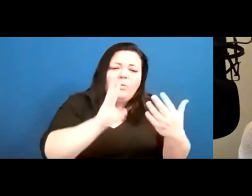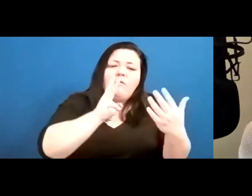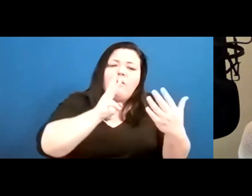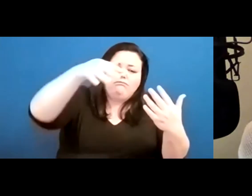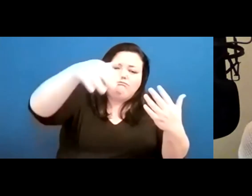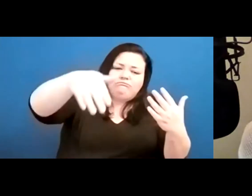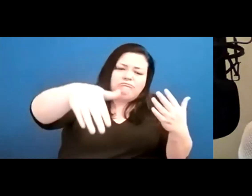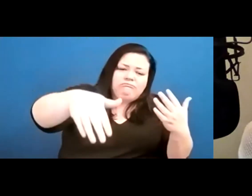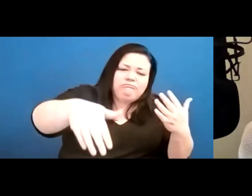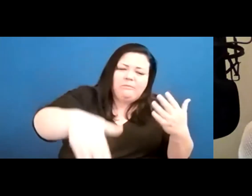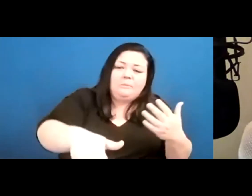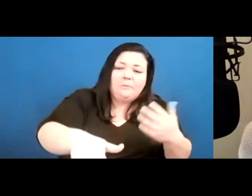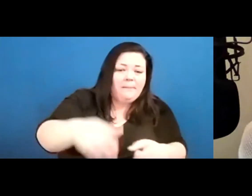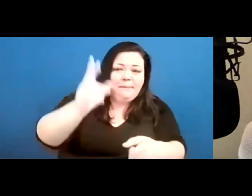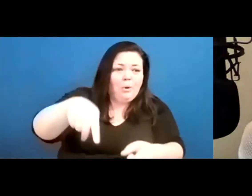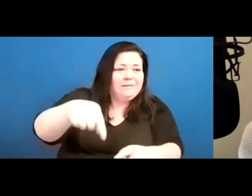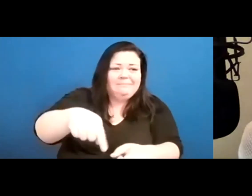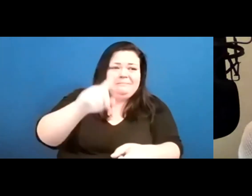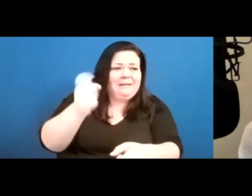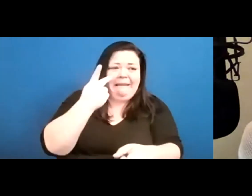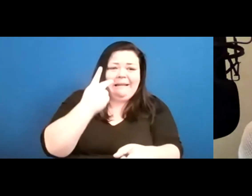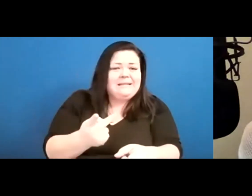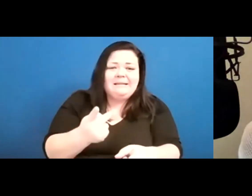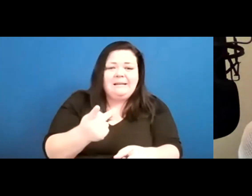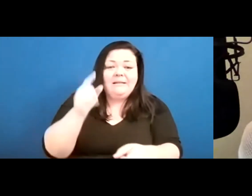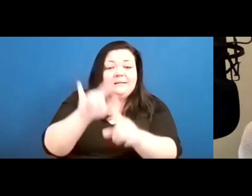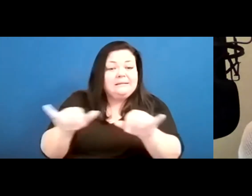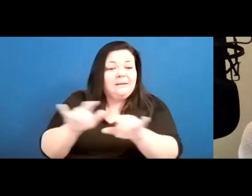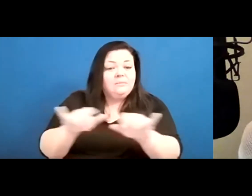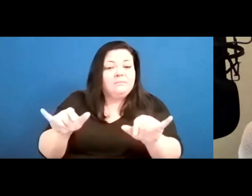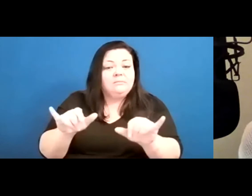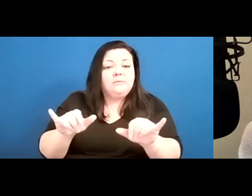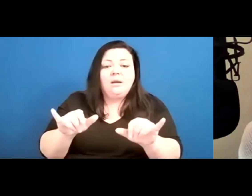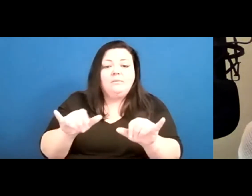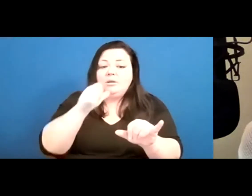toward someone we can’t see, and/ at the same time, without looking, seems/